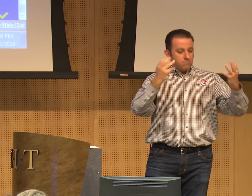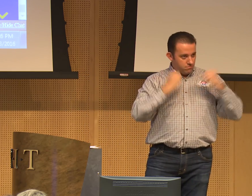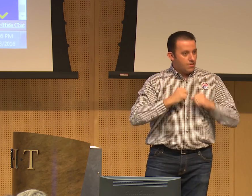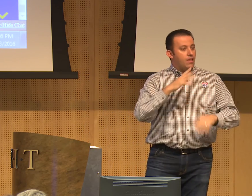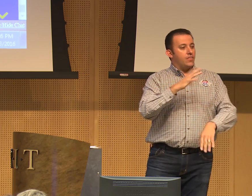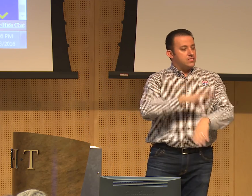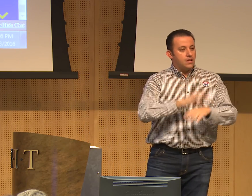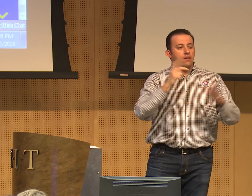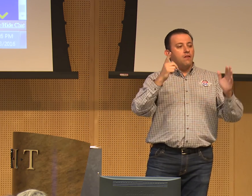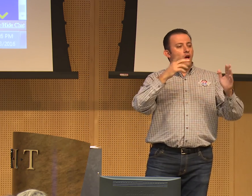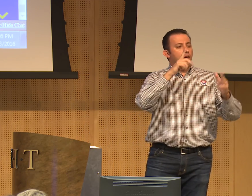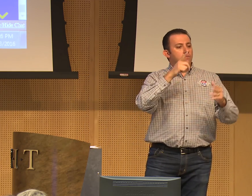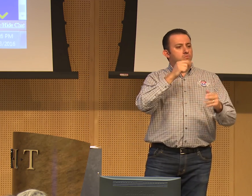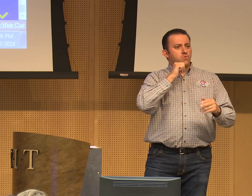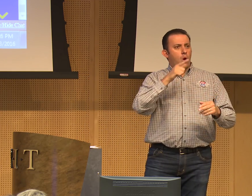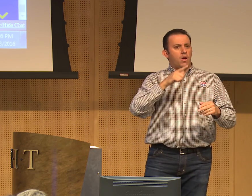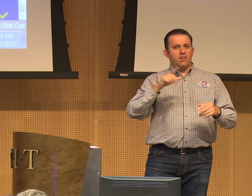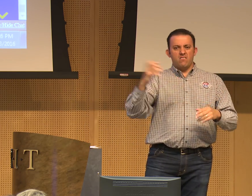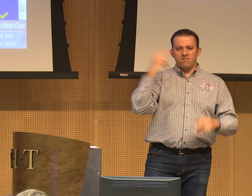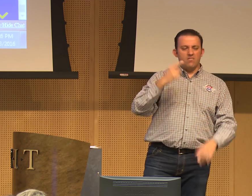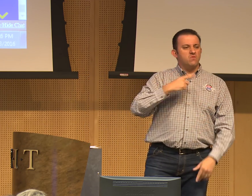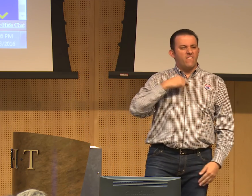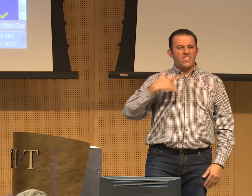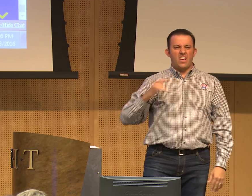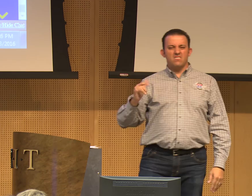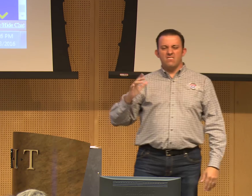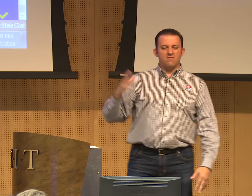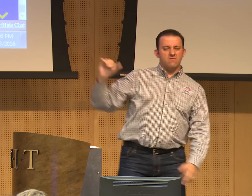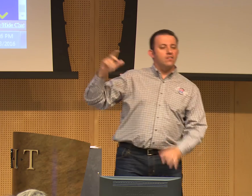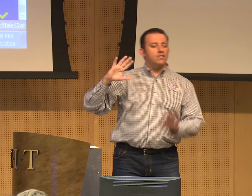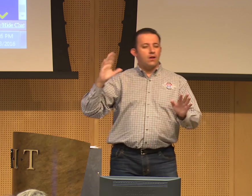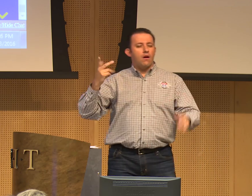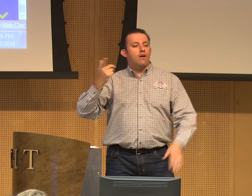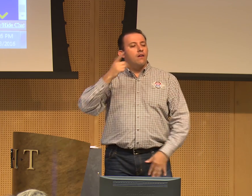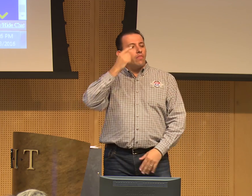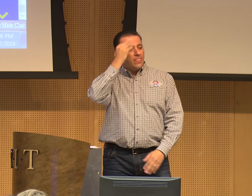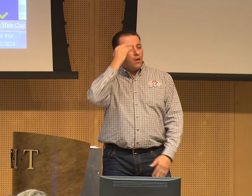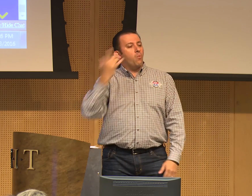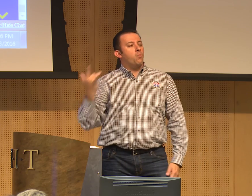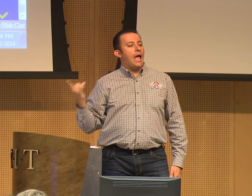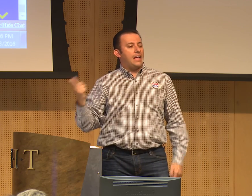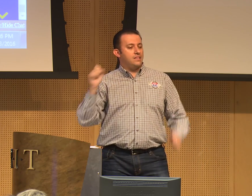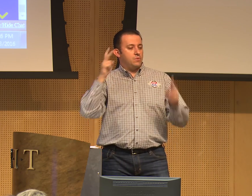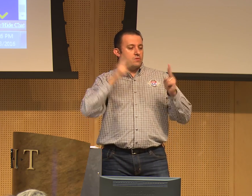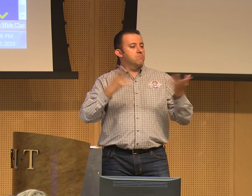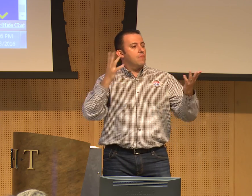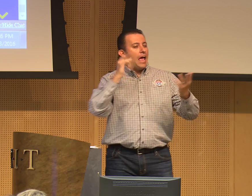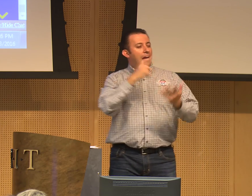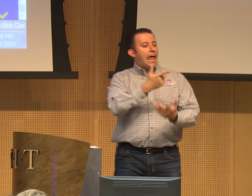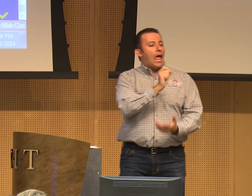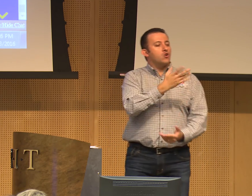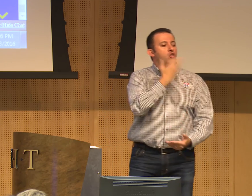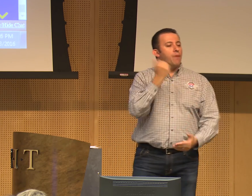You take it, you analyze it, you think about it. It's never about bucking back. It's really about how